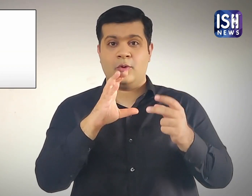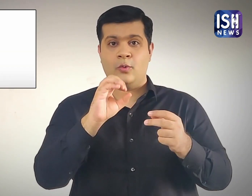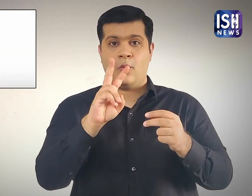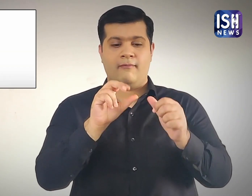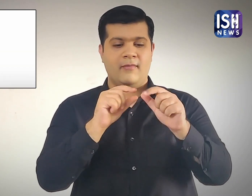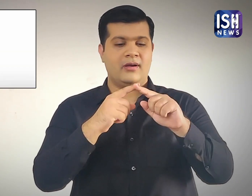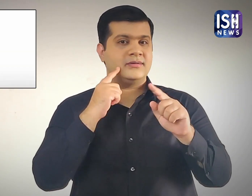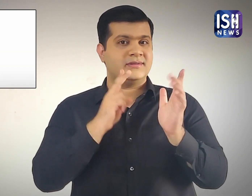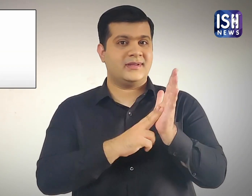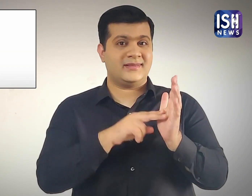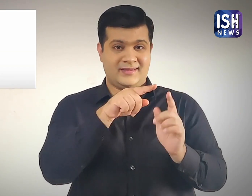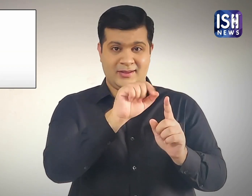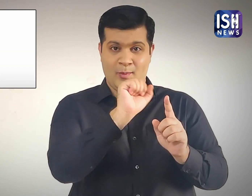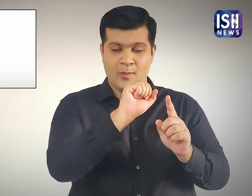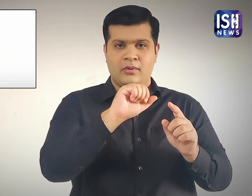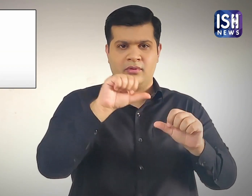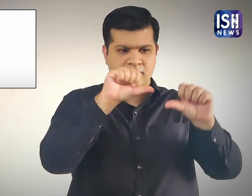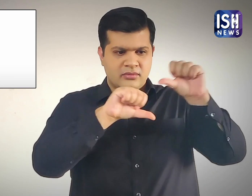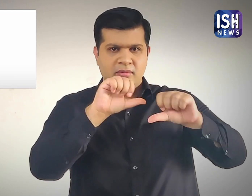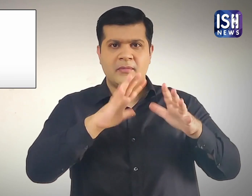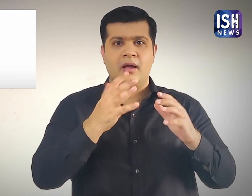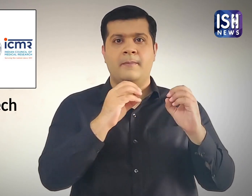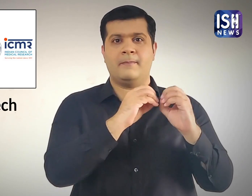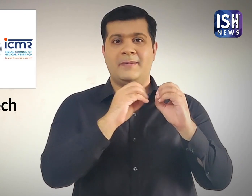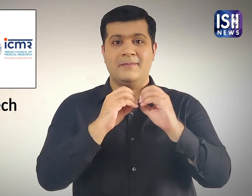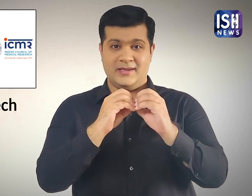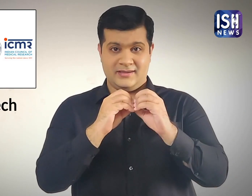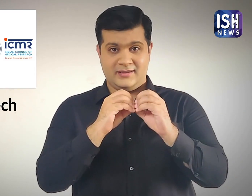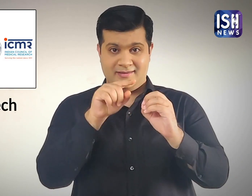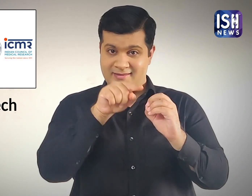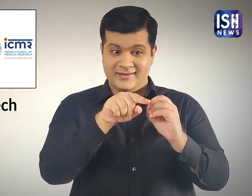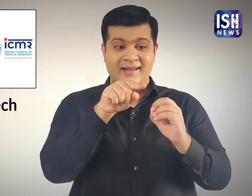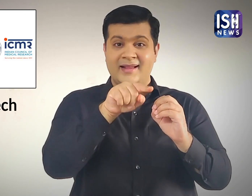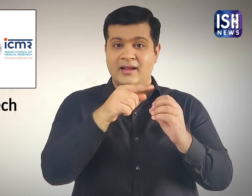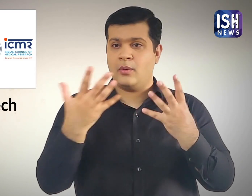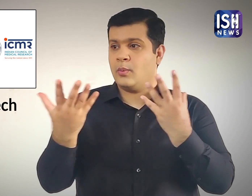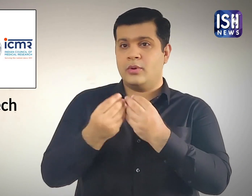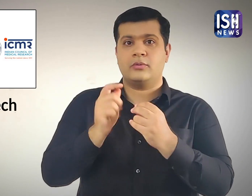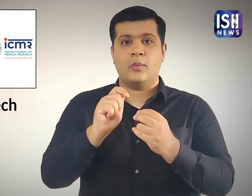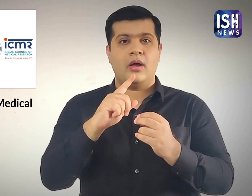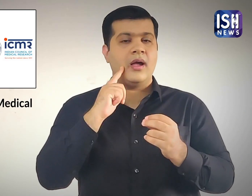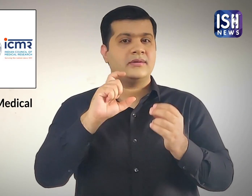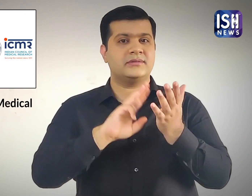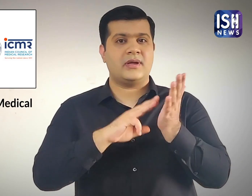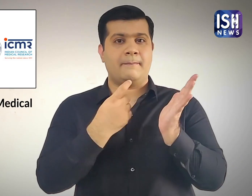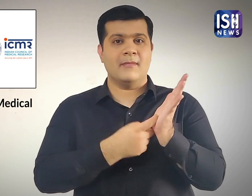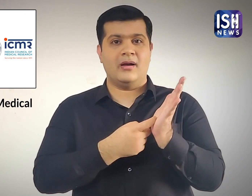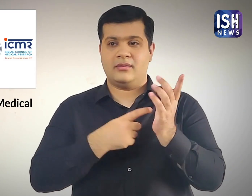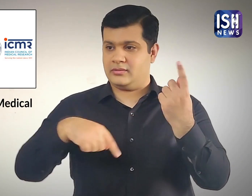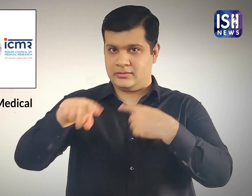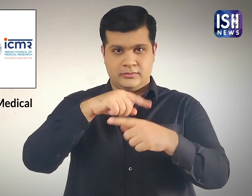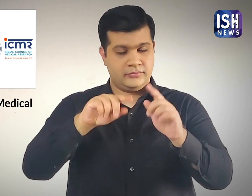& COVAXIN which is developed by Bharat Biotech and ICMR.